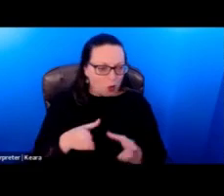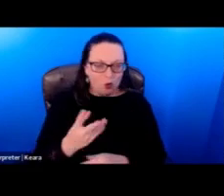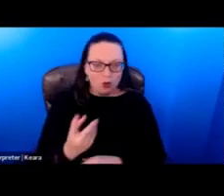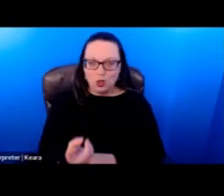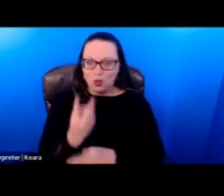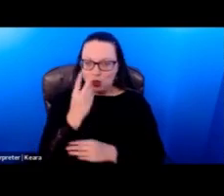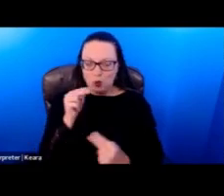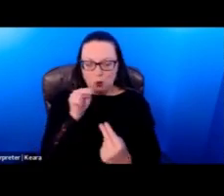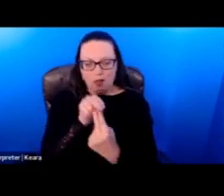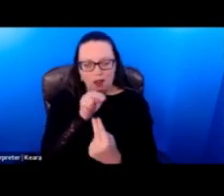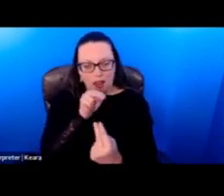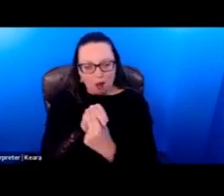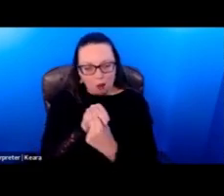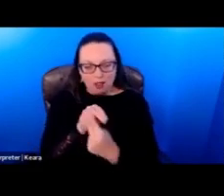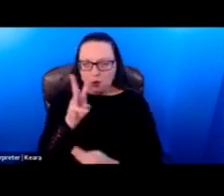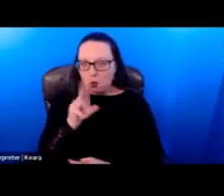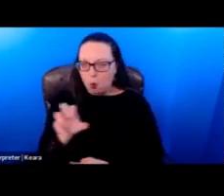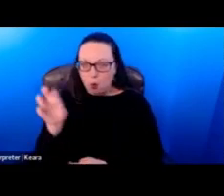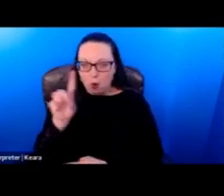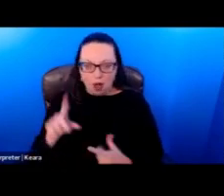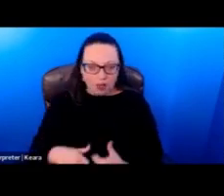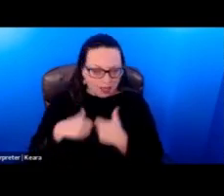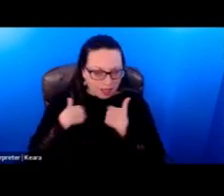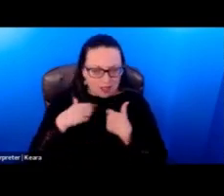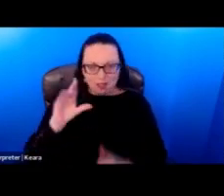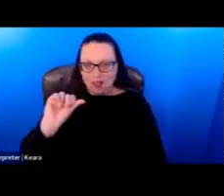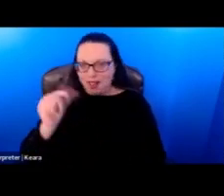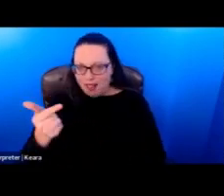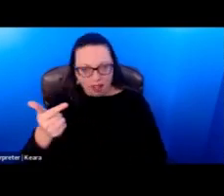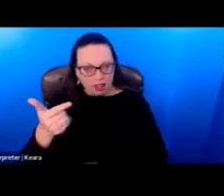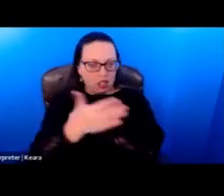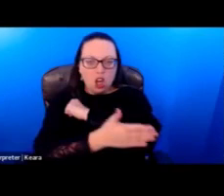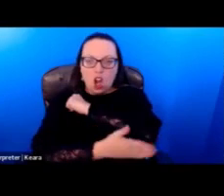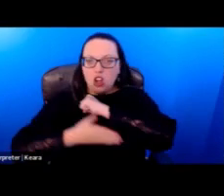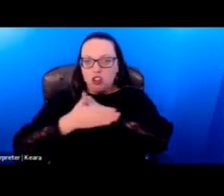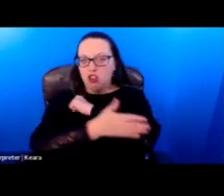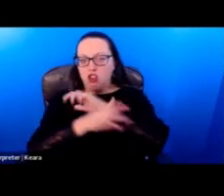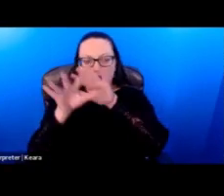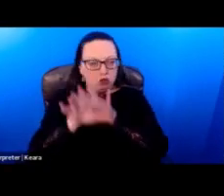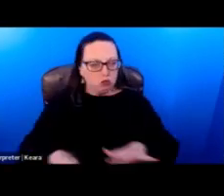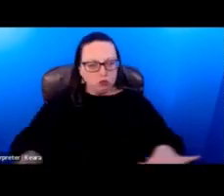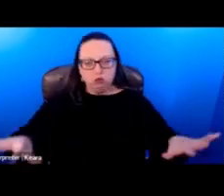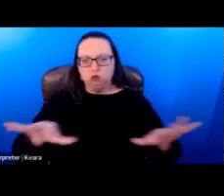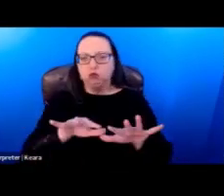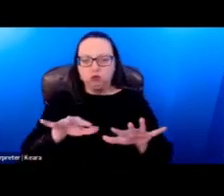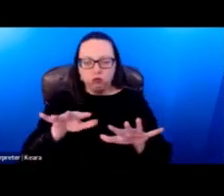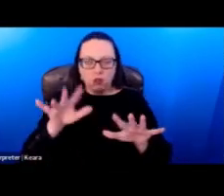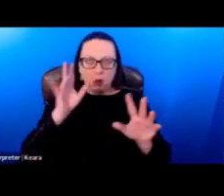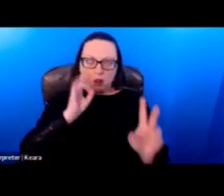are lanes of lonely rural highways. Today rural population requires models of travel to